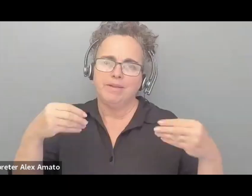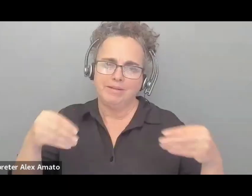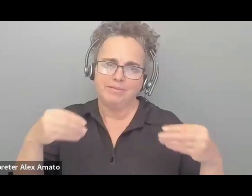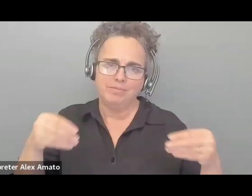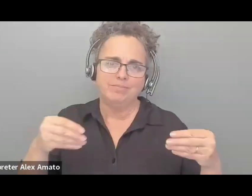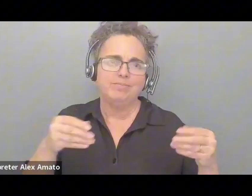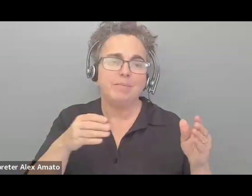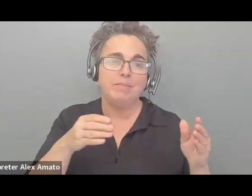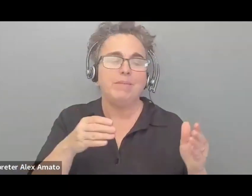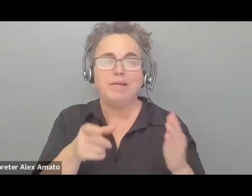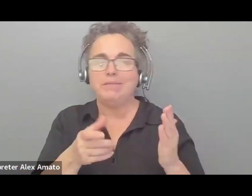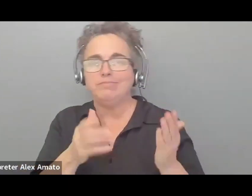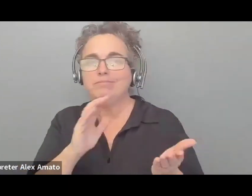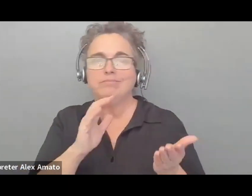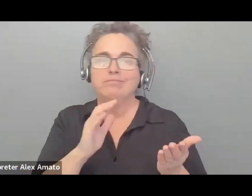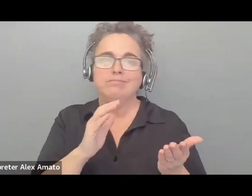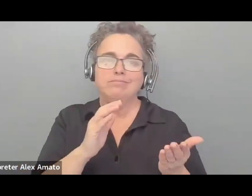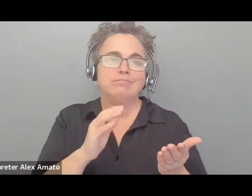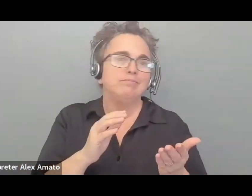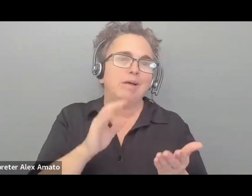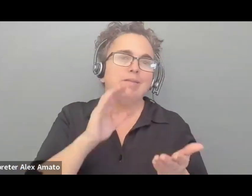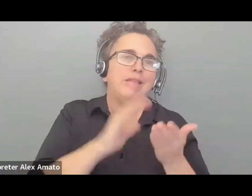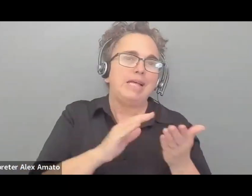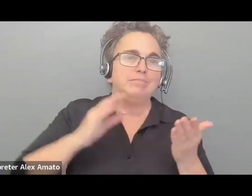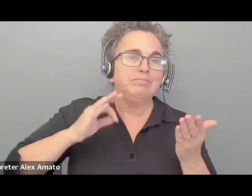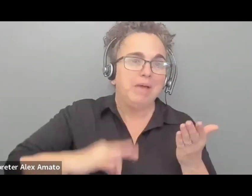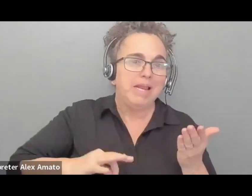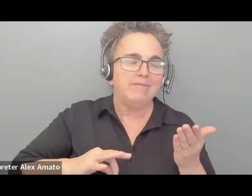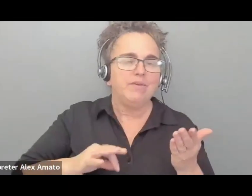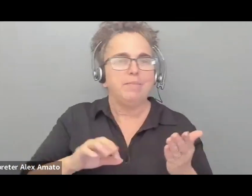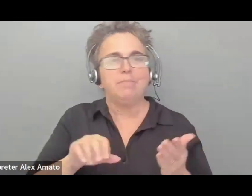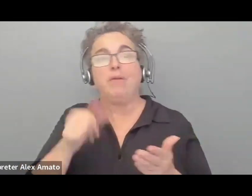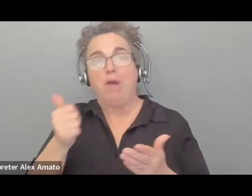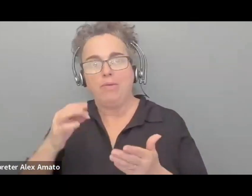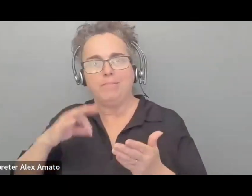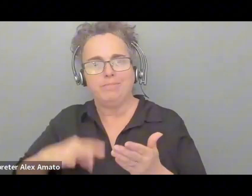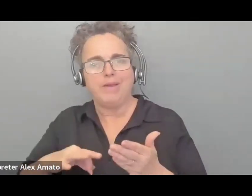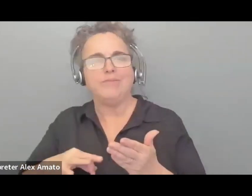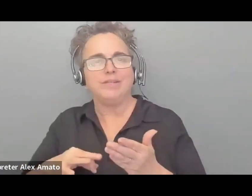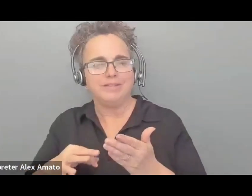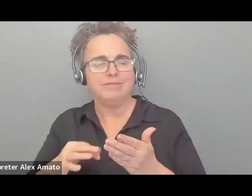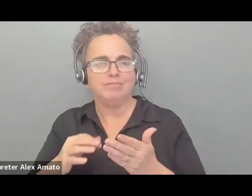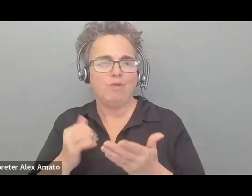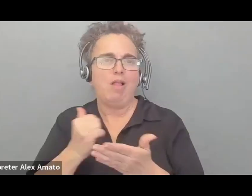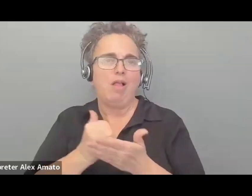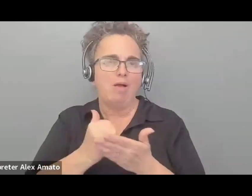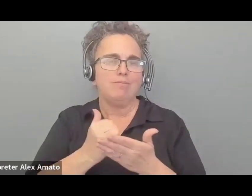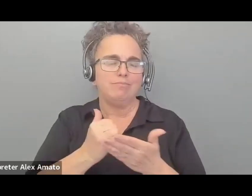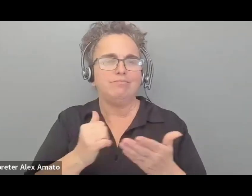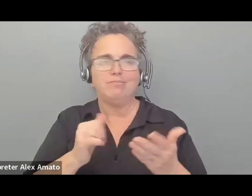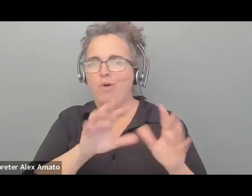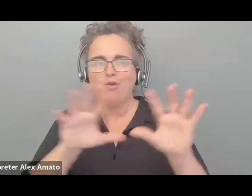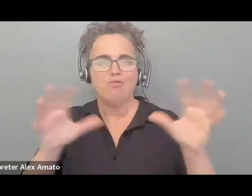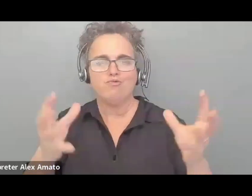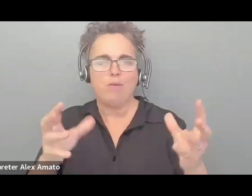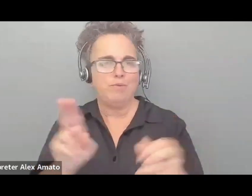but the trade-offs will still enable the voice of a user group that you are not hearing from